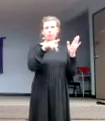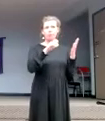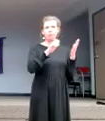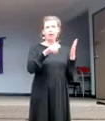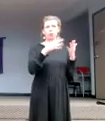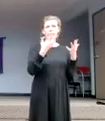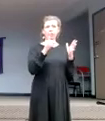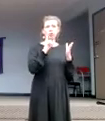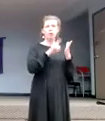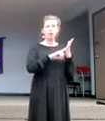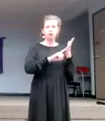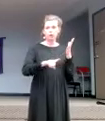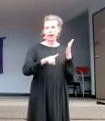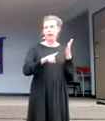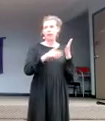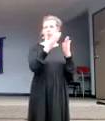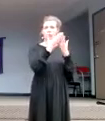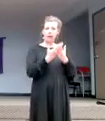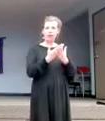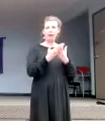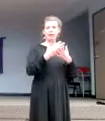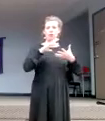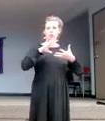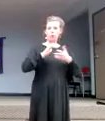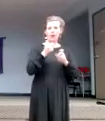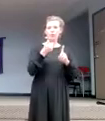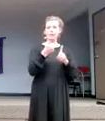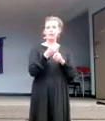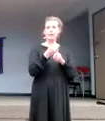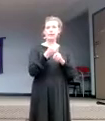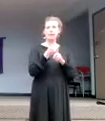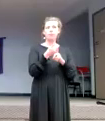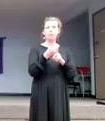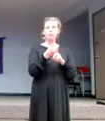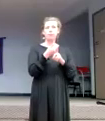it, you're checking to validate that the grinder will be able to, that we are planting together